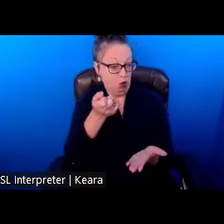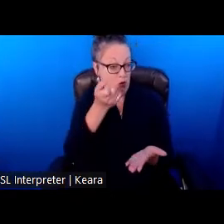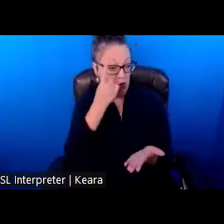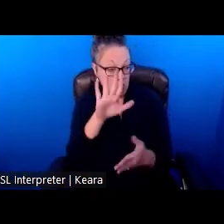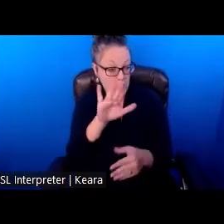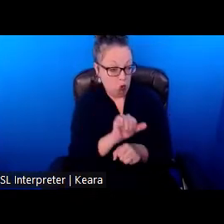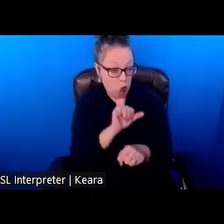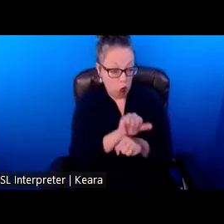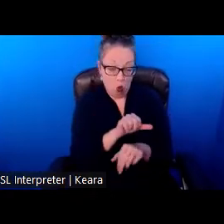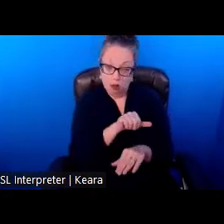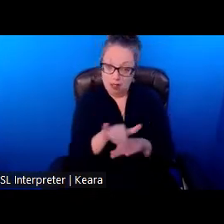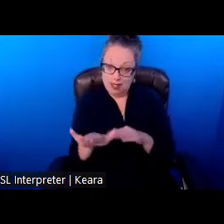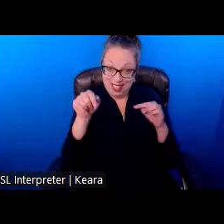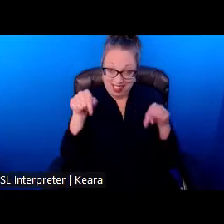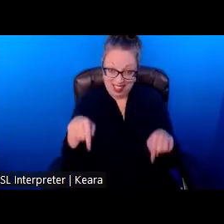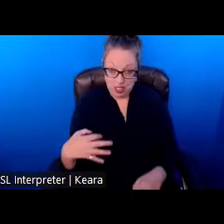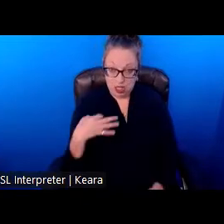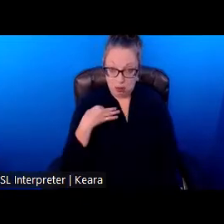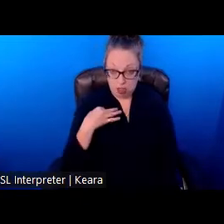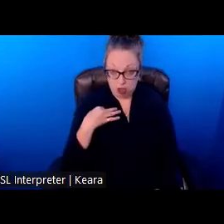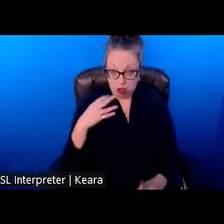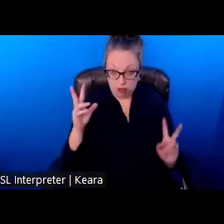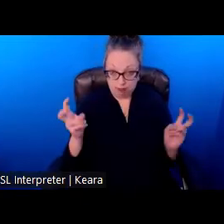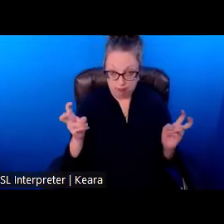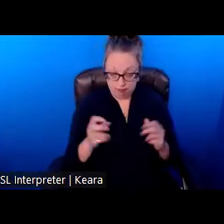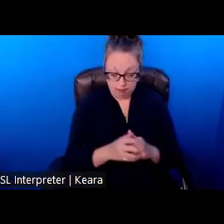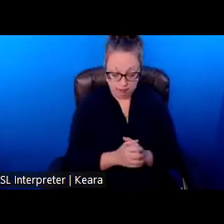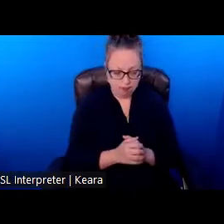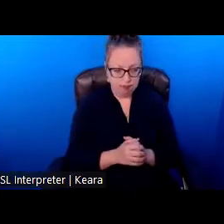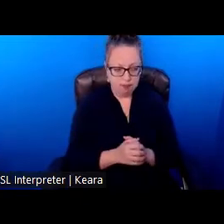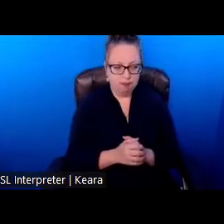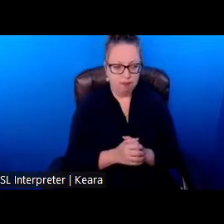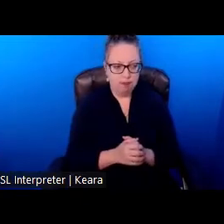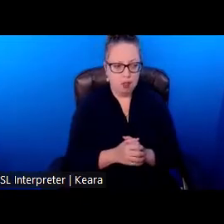application?” The panel statement is at all times secondary